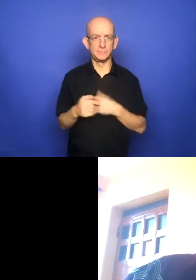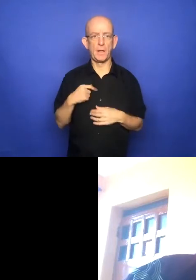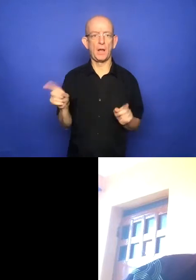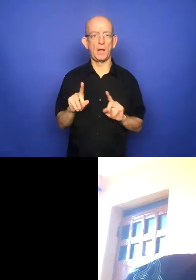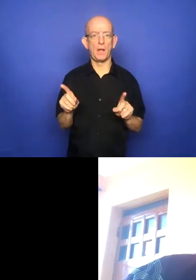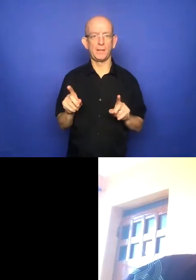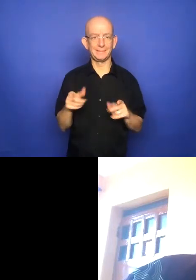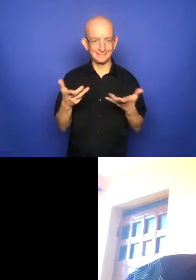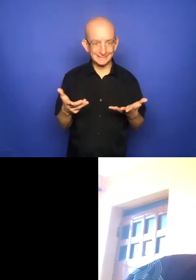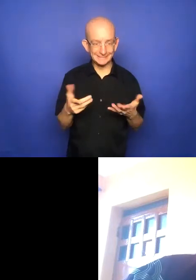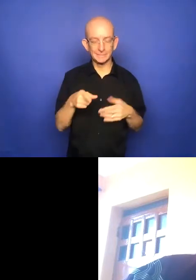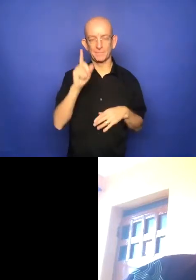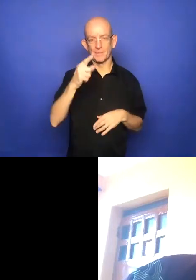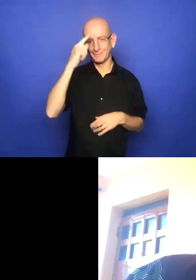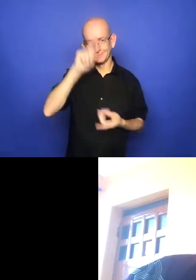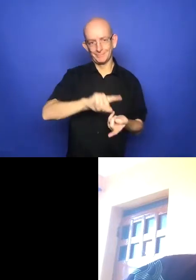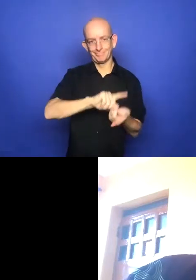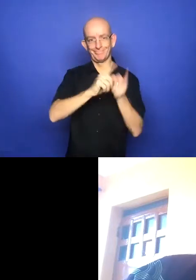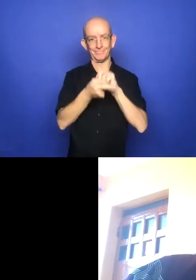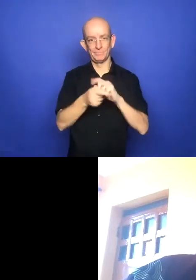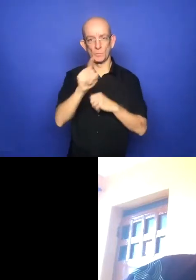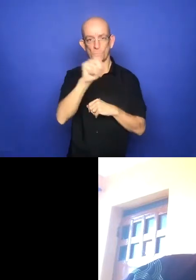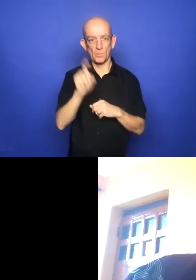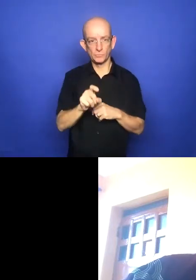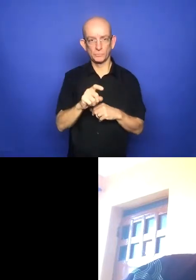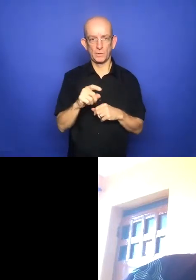that you can frame a question and people run away or are not